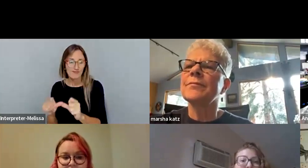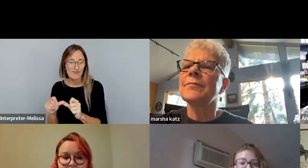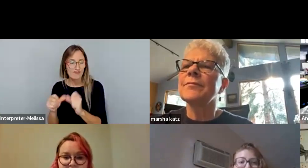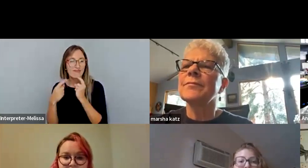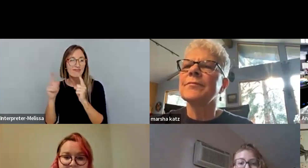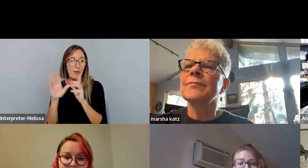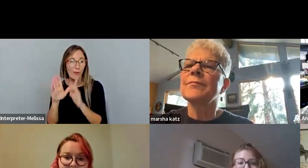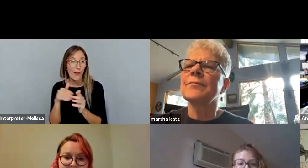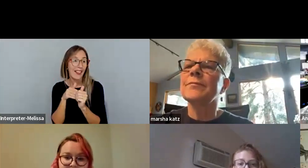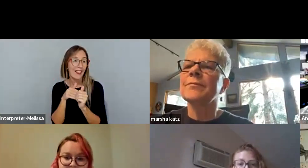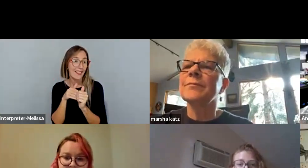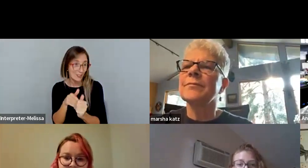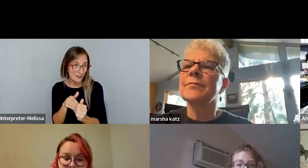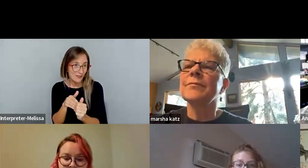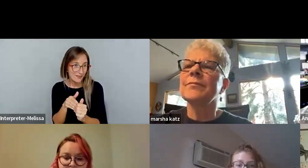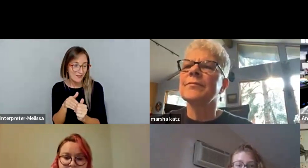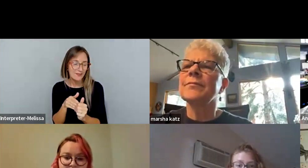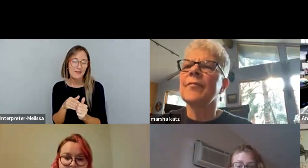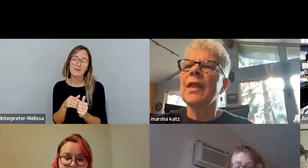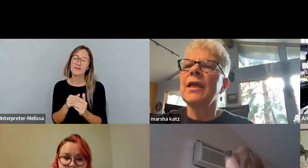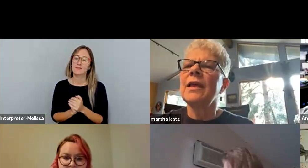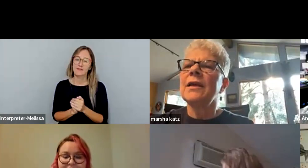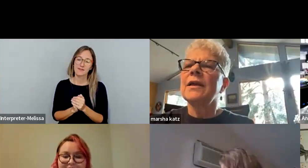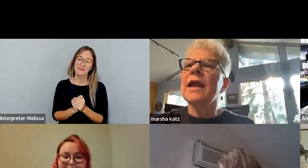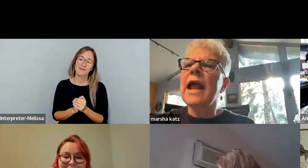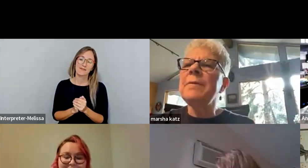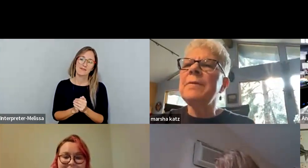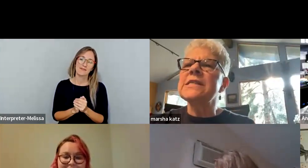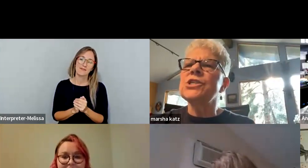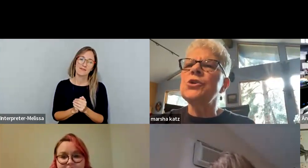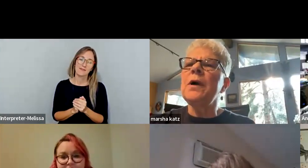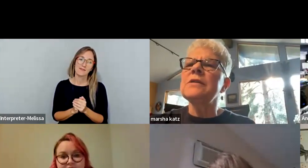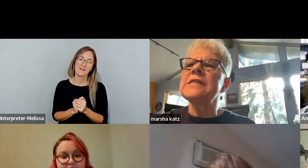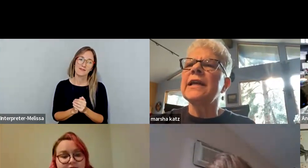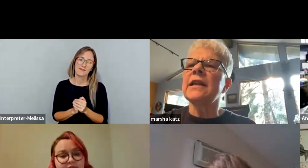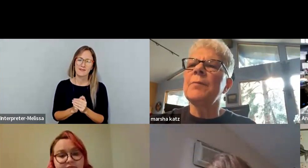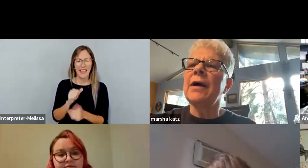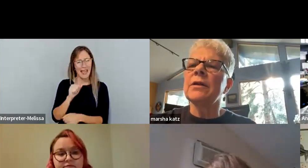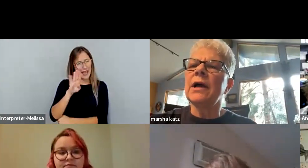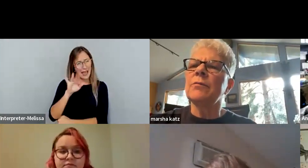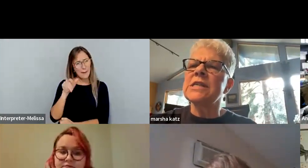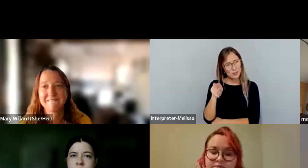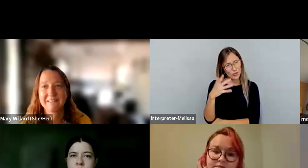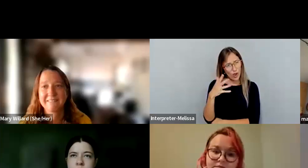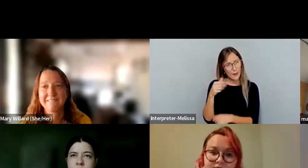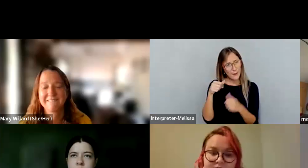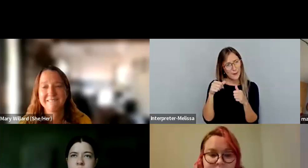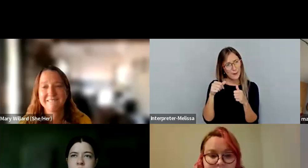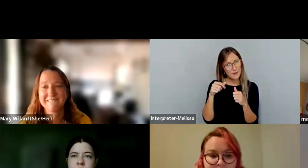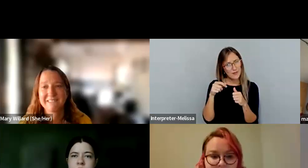get to know all of you and your specialty areas and hopefully can connect you all with more opportunities to continue furthering your leadership and